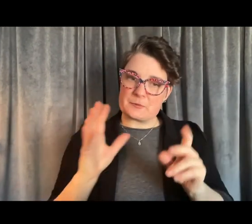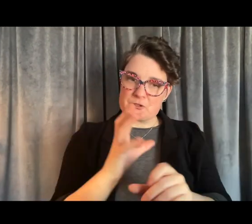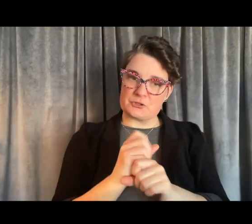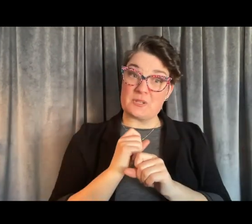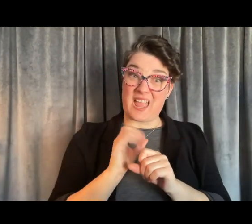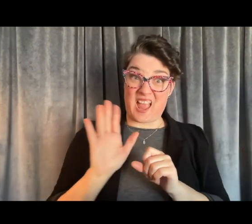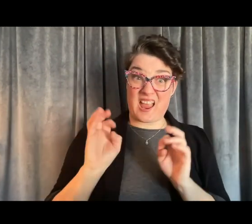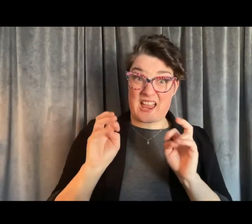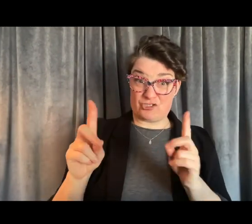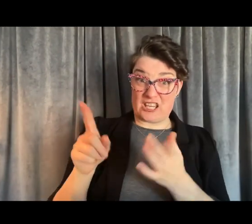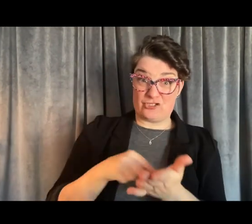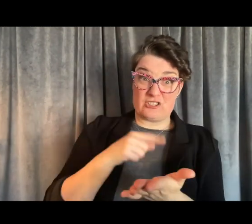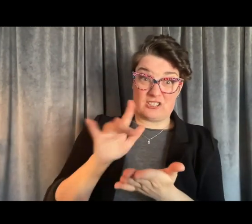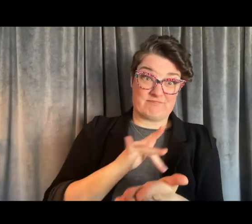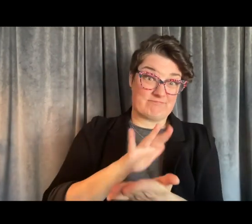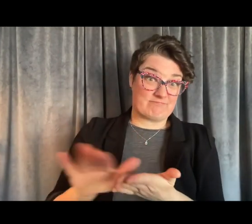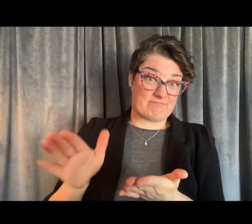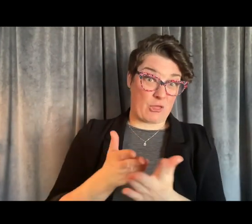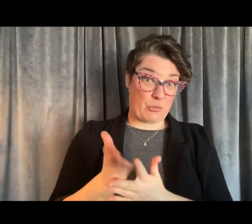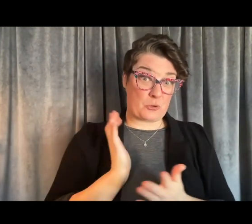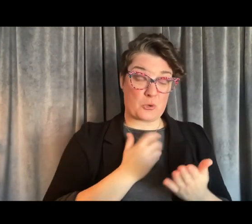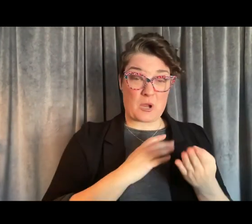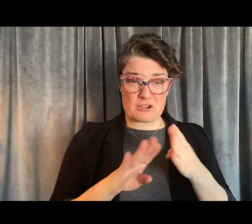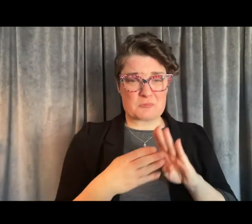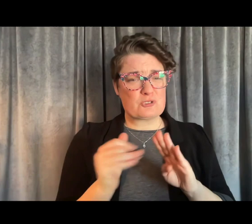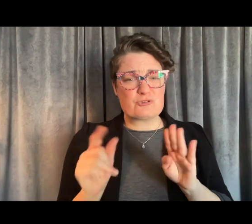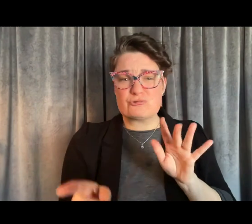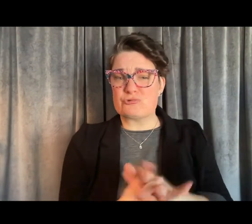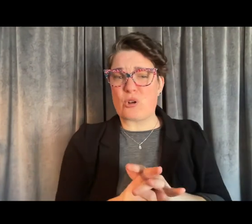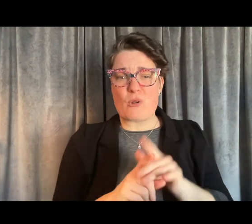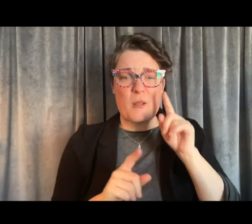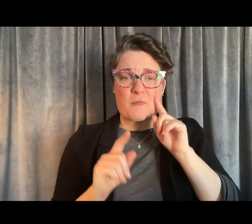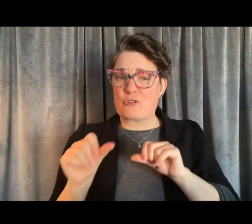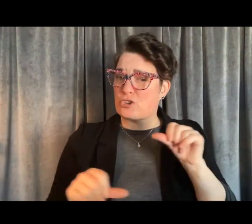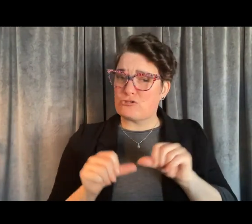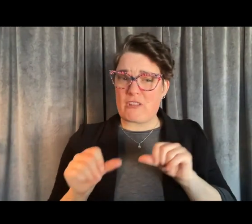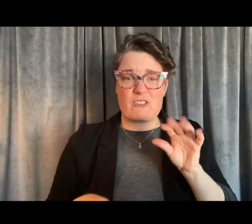through our community and just showing up for each other and finding ways to live